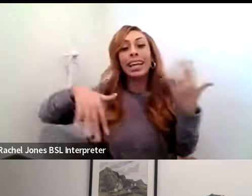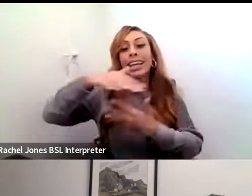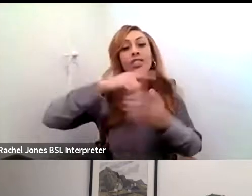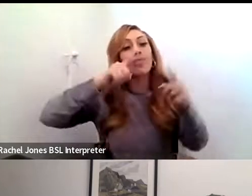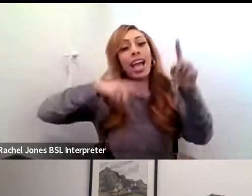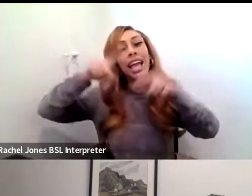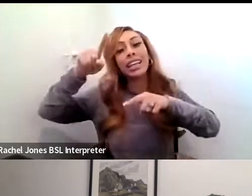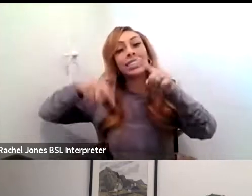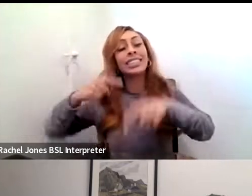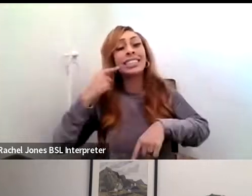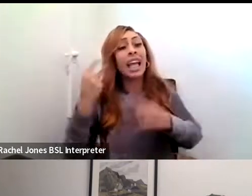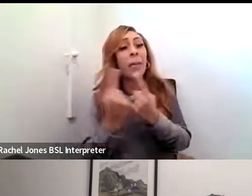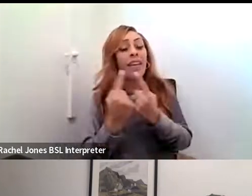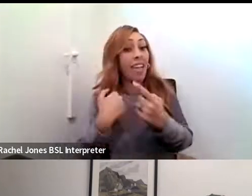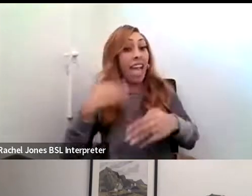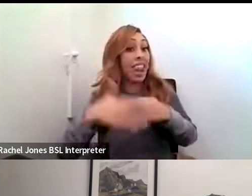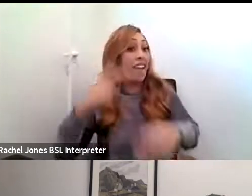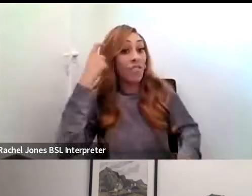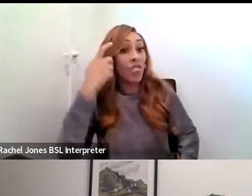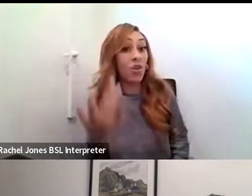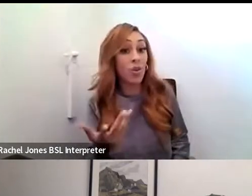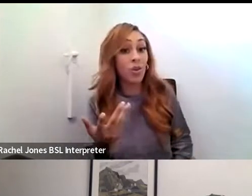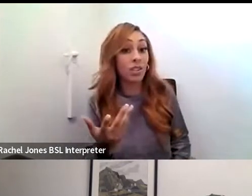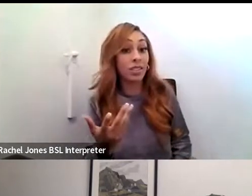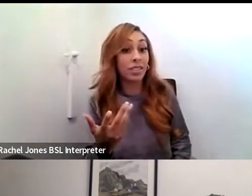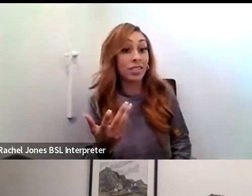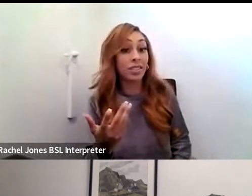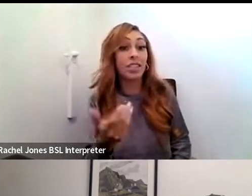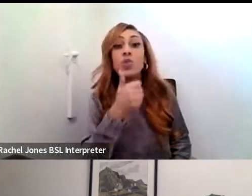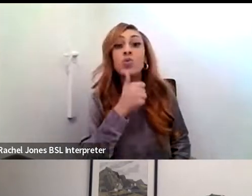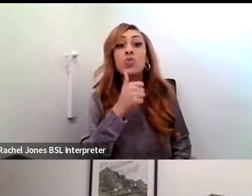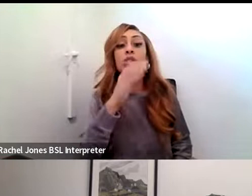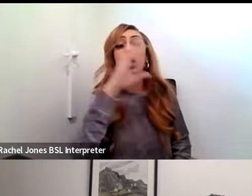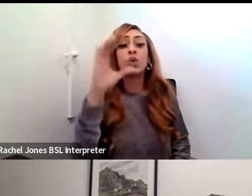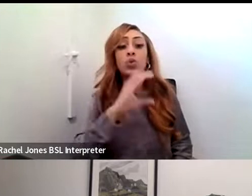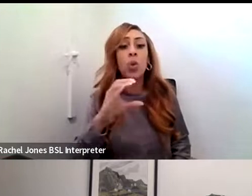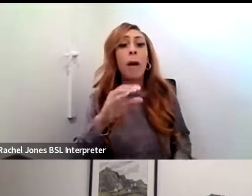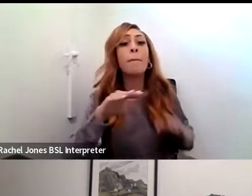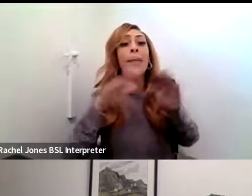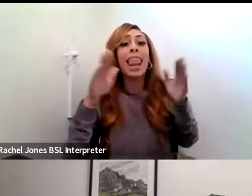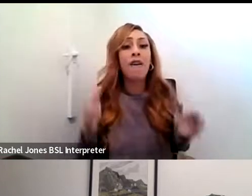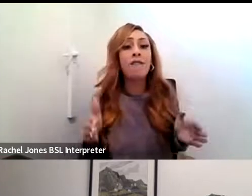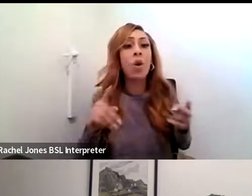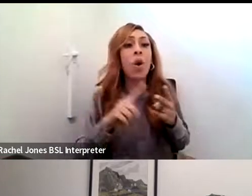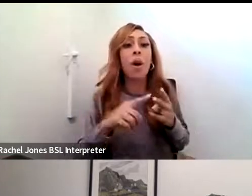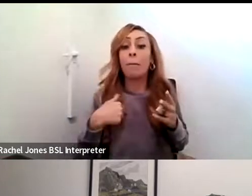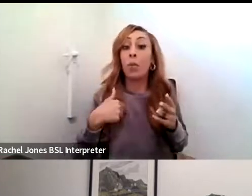which I hadn't considered. We also considered using Zoom as well, because it's a platform - we landed on using Zoom,